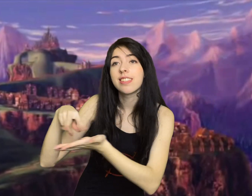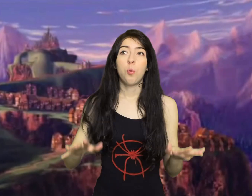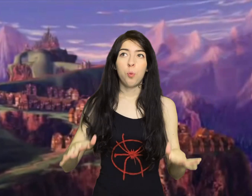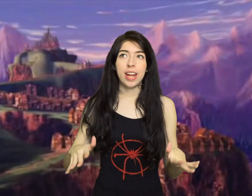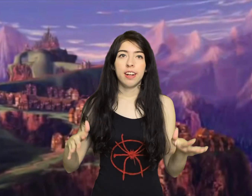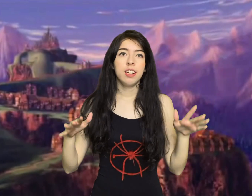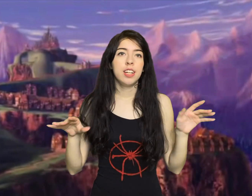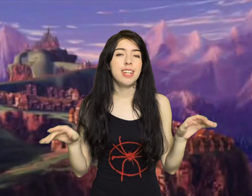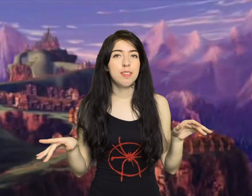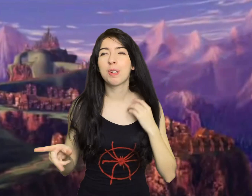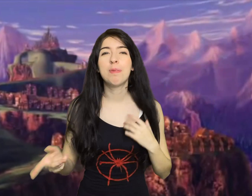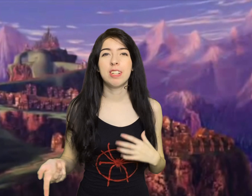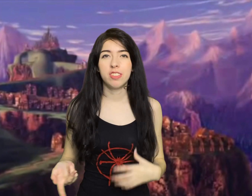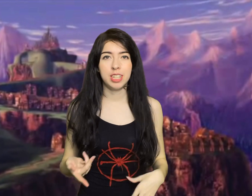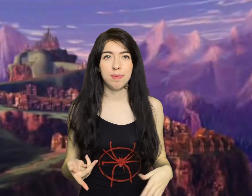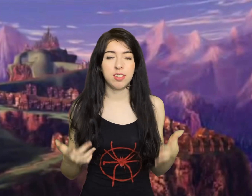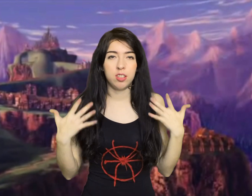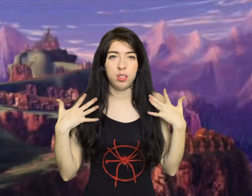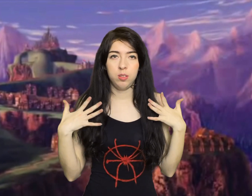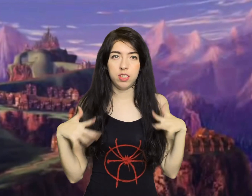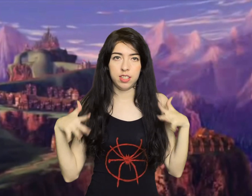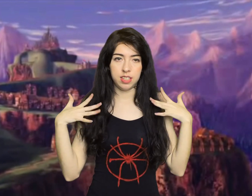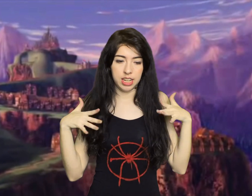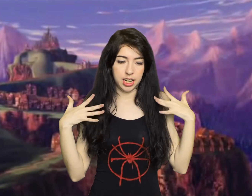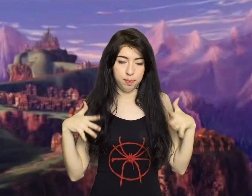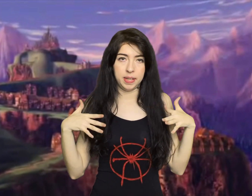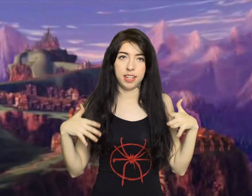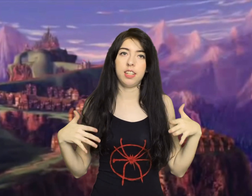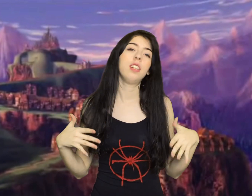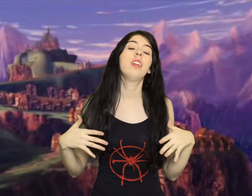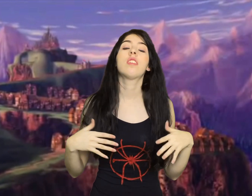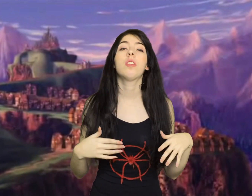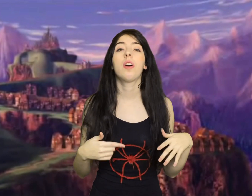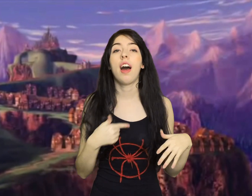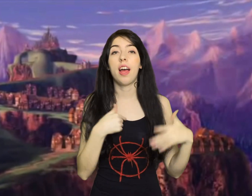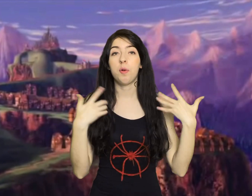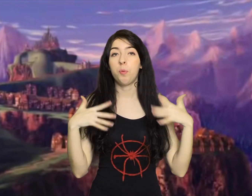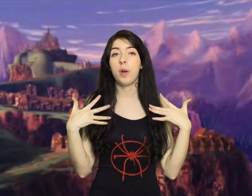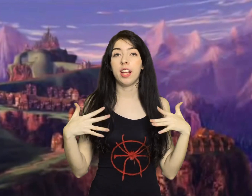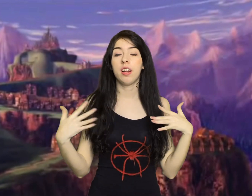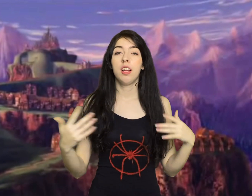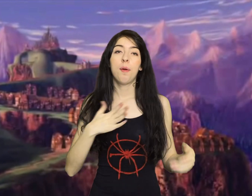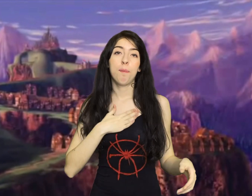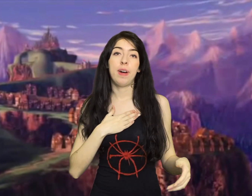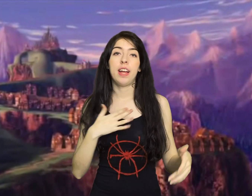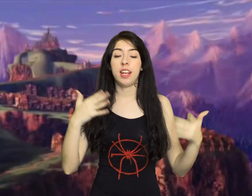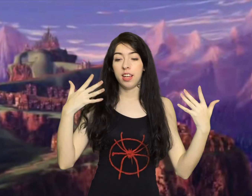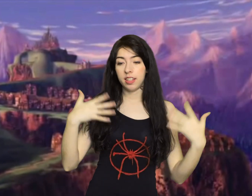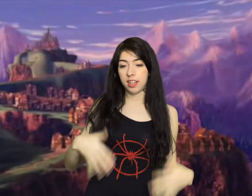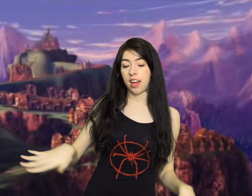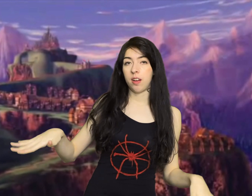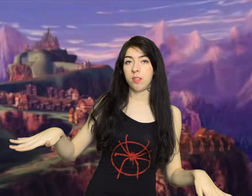WEAR is pretty much the same as clothes it's like up here so i WEAR MY GOWN